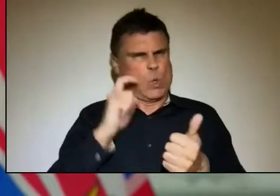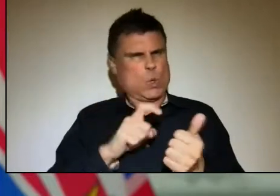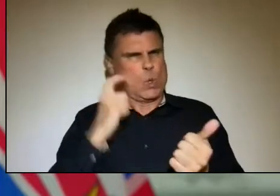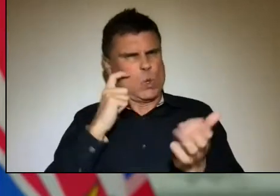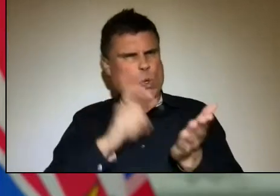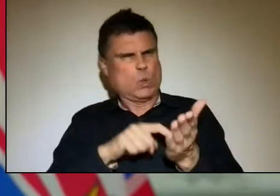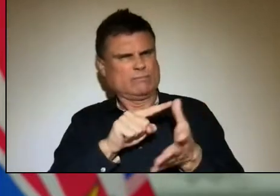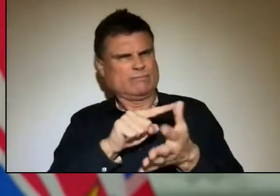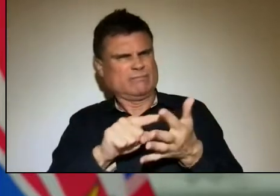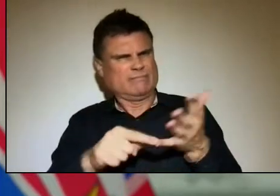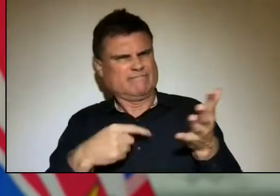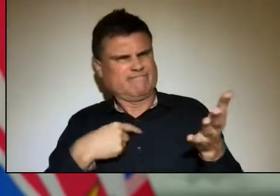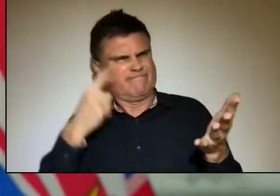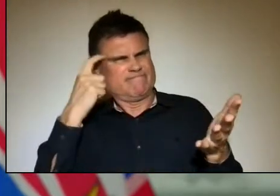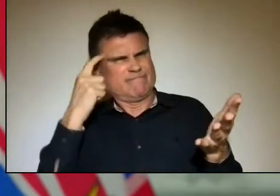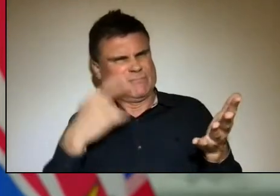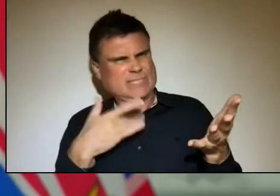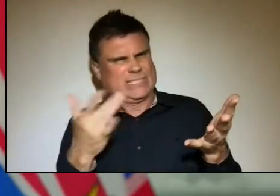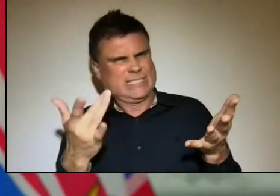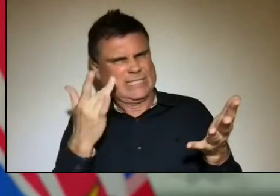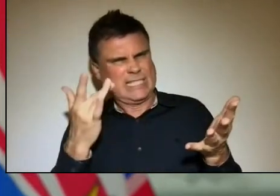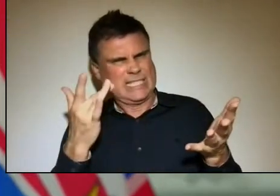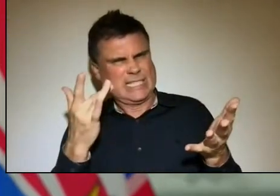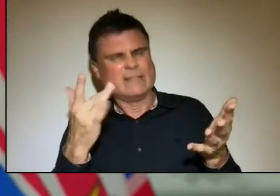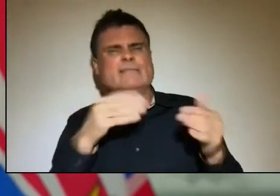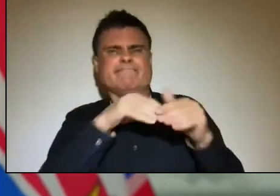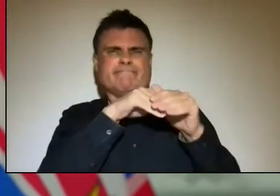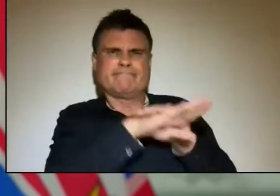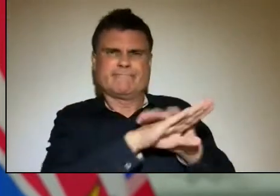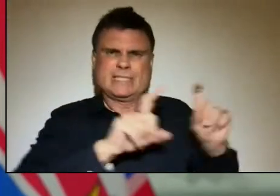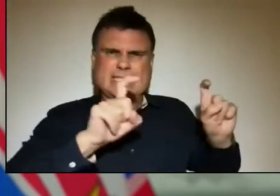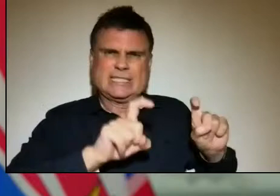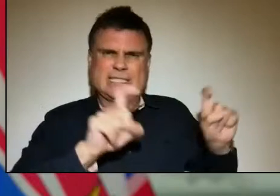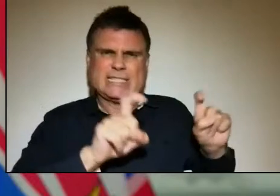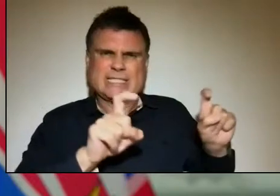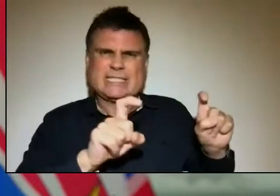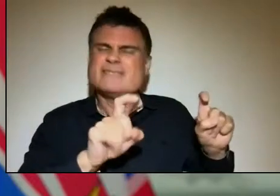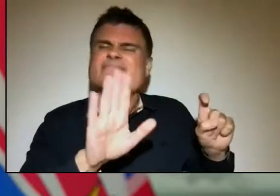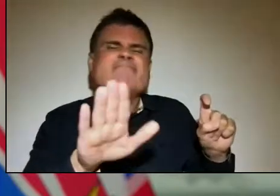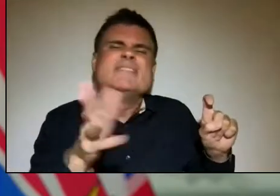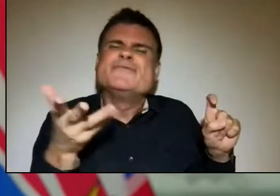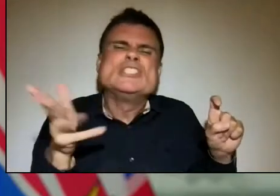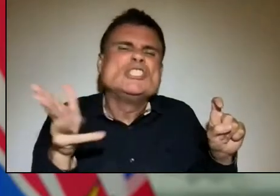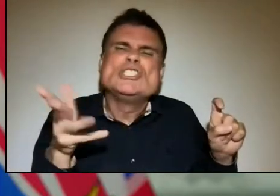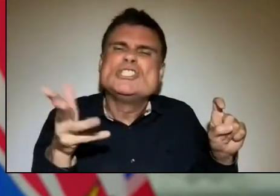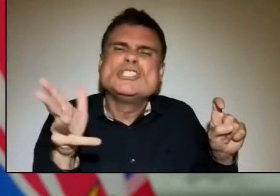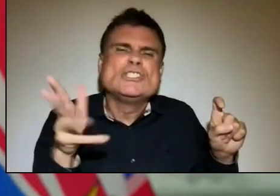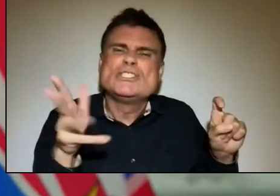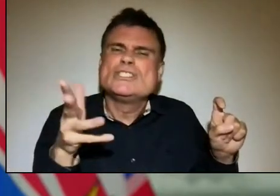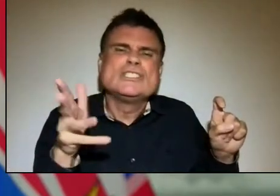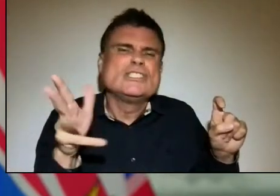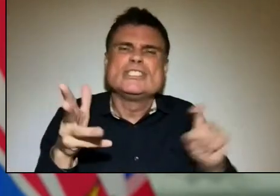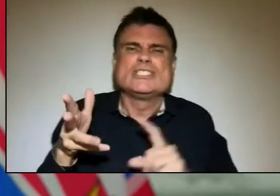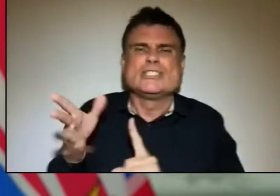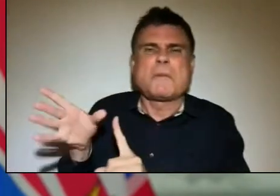get that result back, you will likely have exposed others and passed it on to some of them.